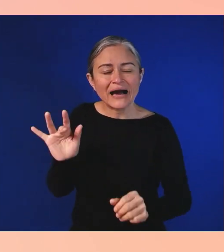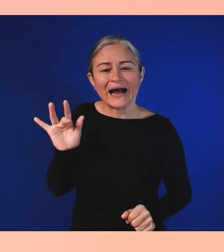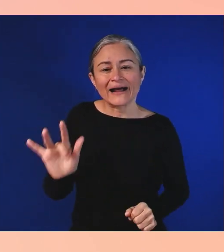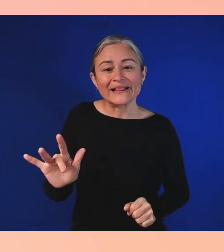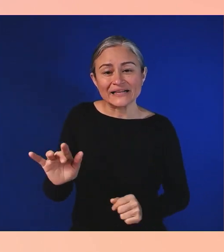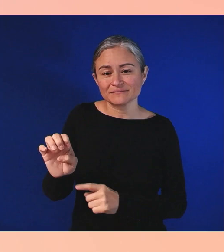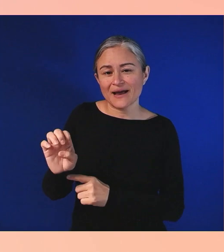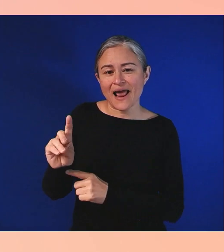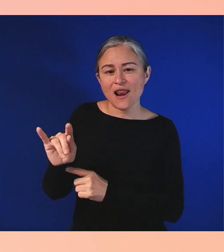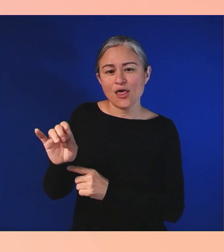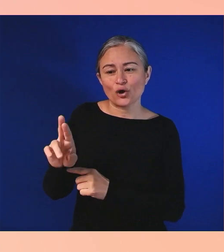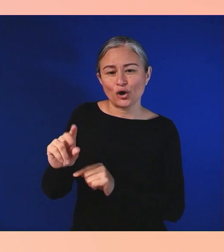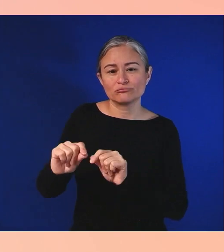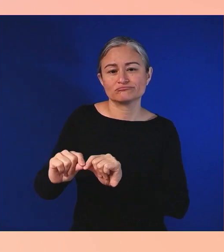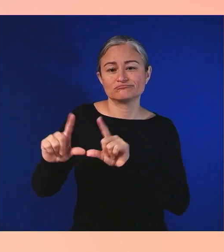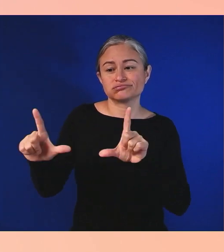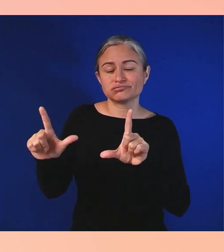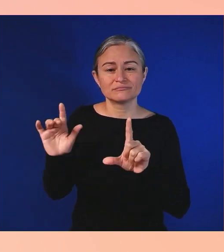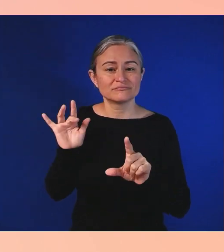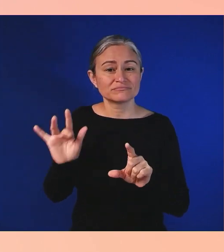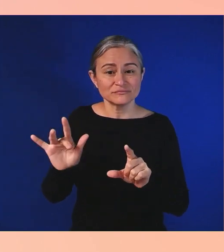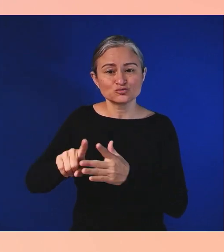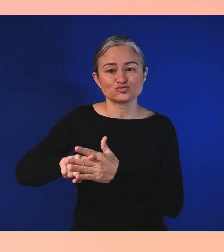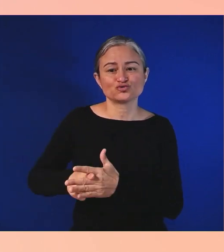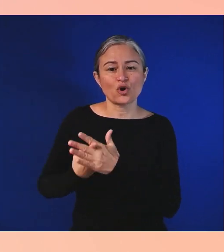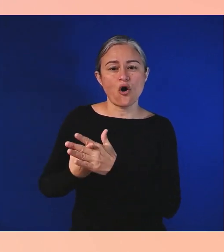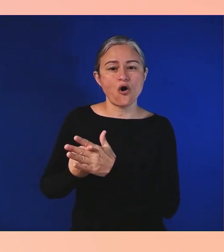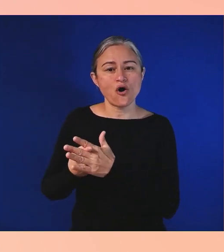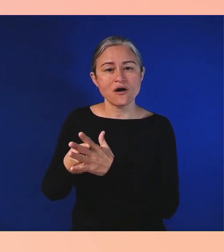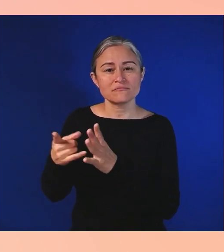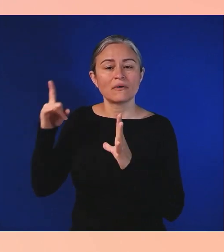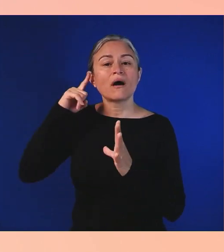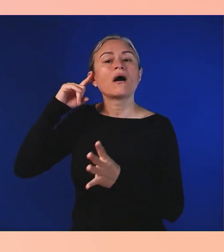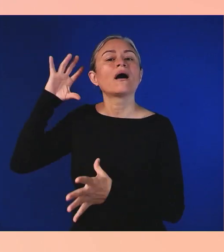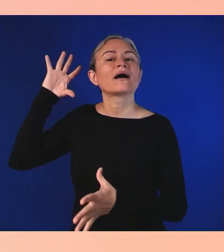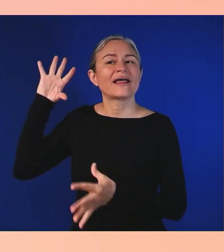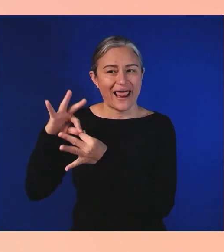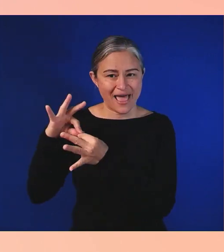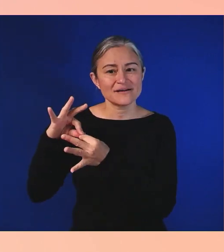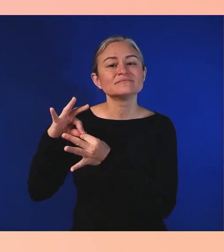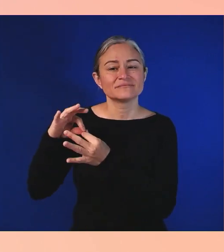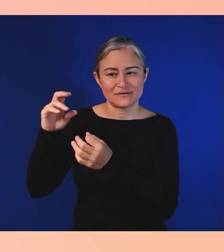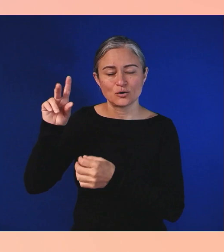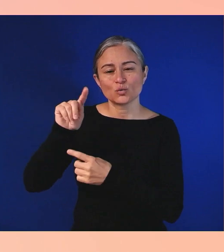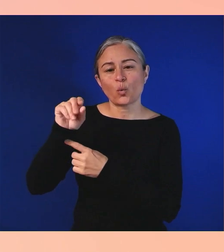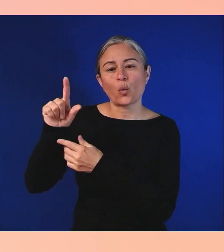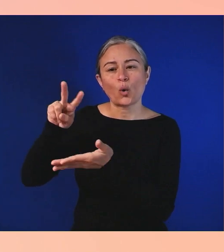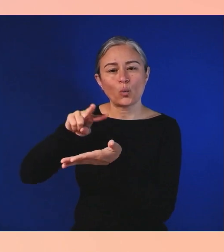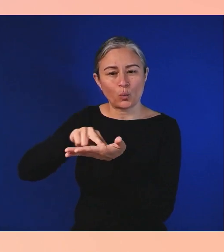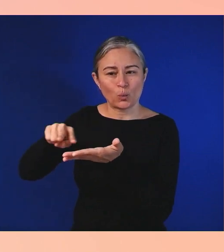time before the end of the breakout. But now I want to introduce you to Ramkumar. Ram is blind, and he's the manager